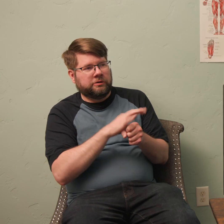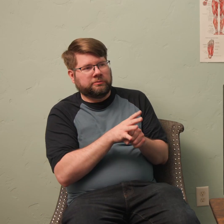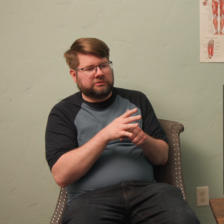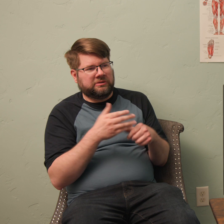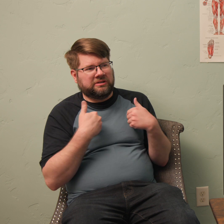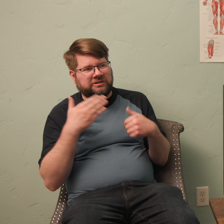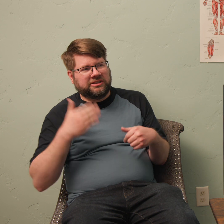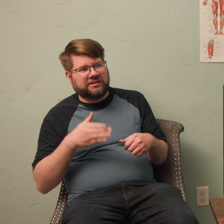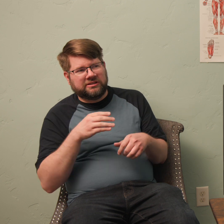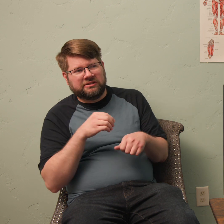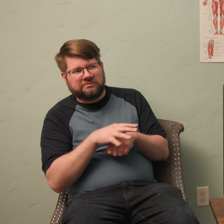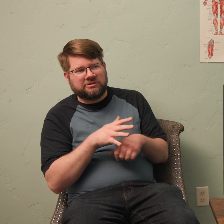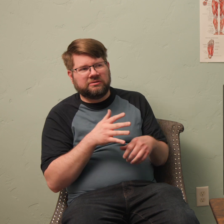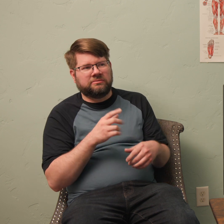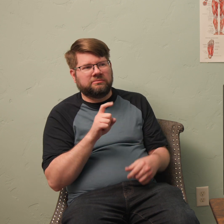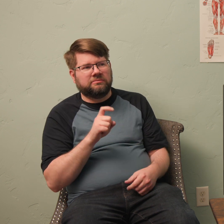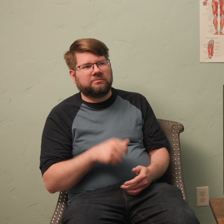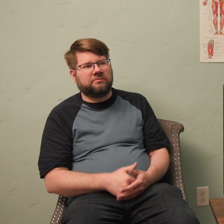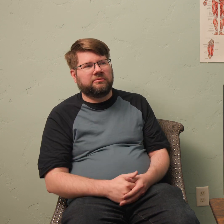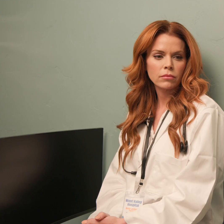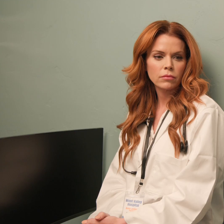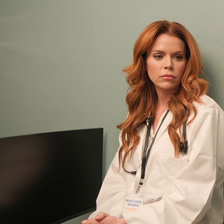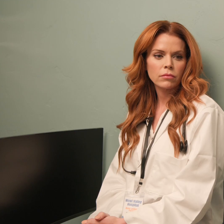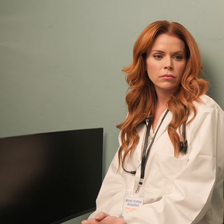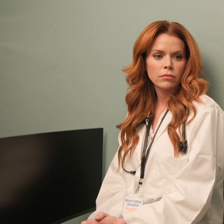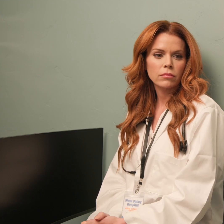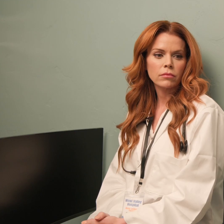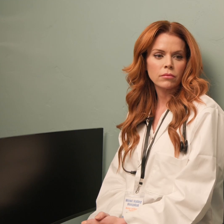Before the COVID vaccine, I just have a few concerns of their side effects.